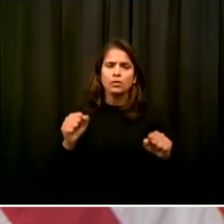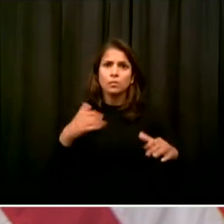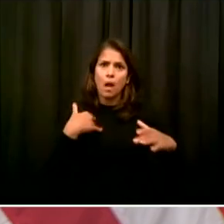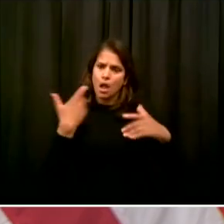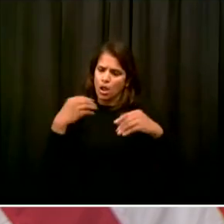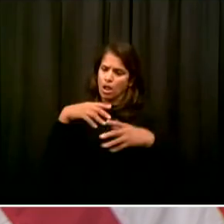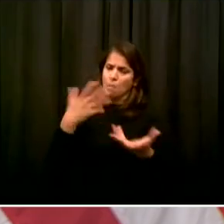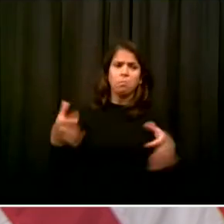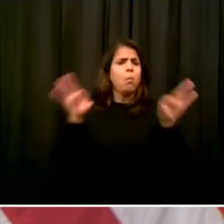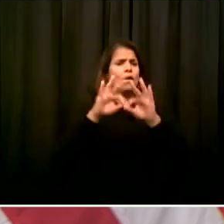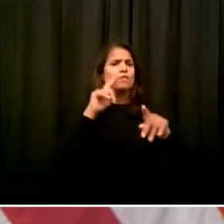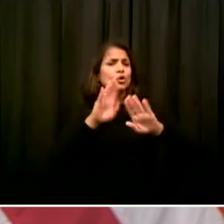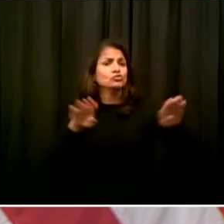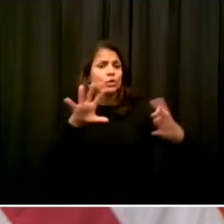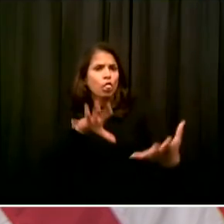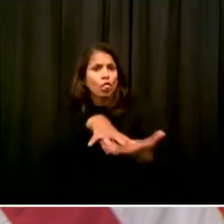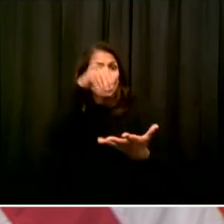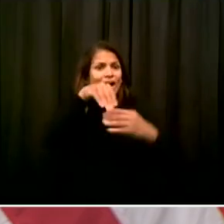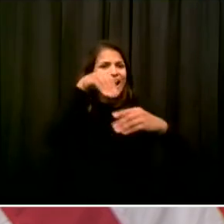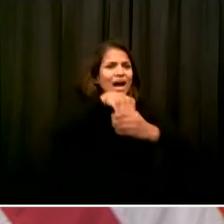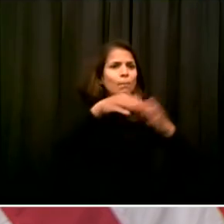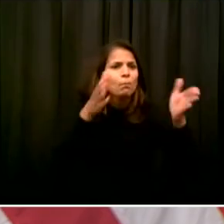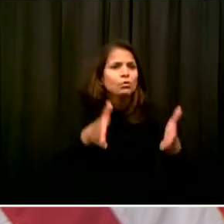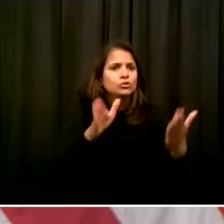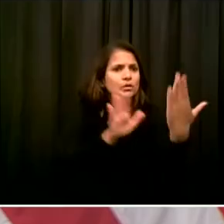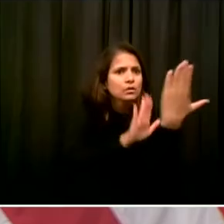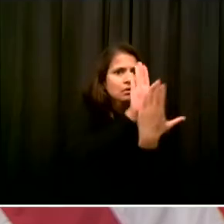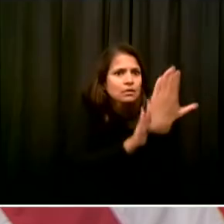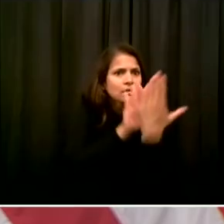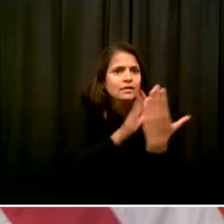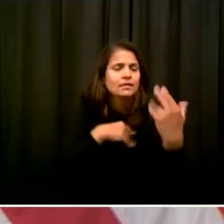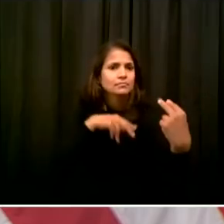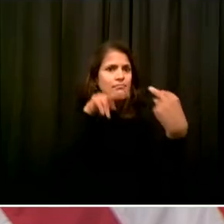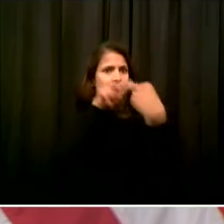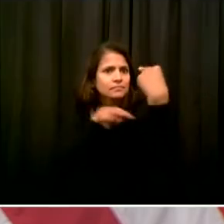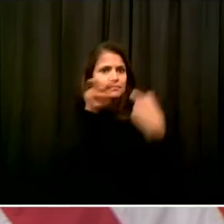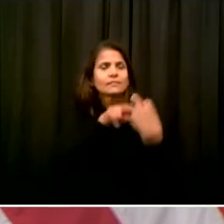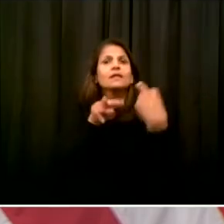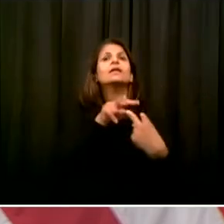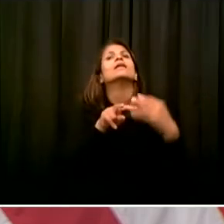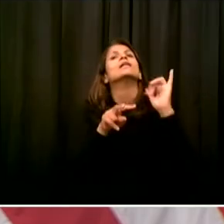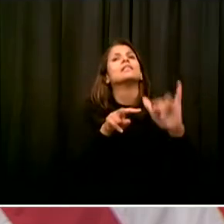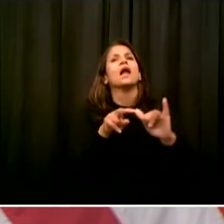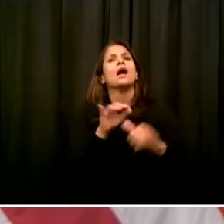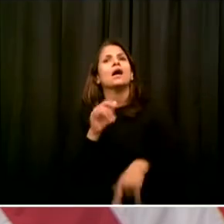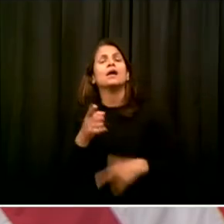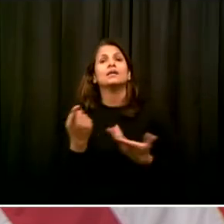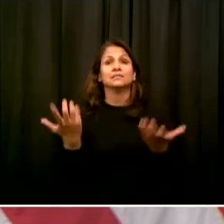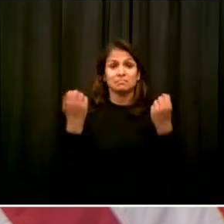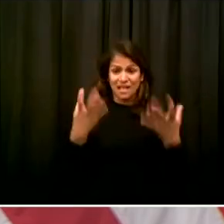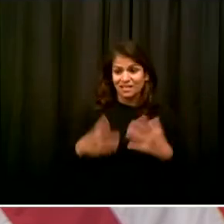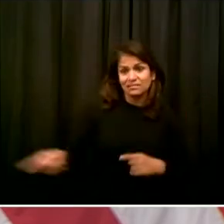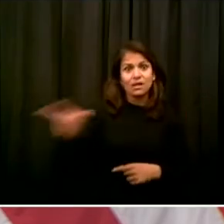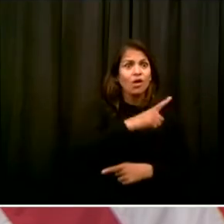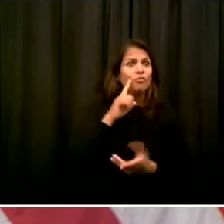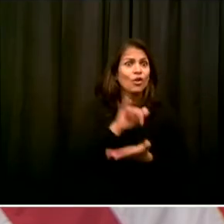THE HEOTR RGLAE SCHOOL SYSTEMS IN AMERICA, TO EVEN CONSIDER IN PERSON ELARNING BECAUSE NEW